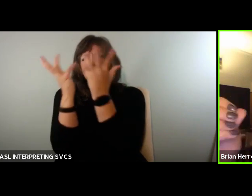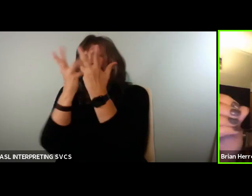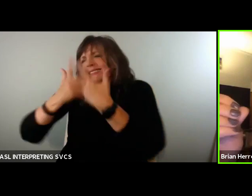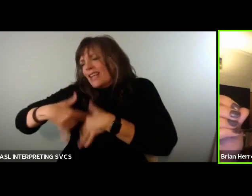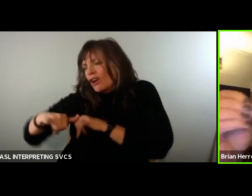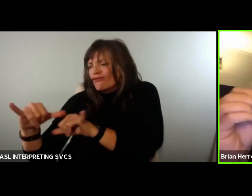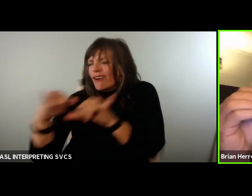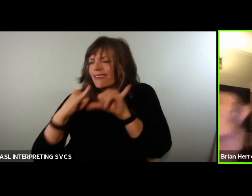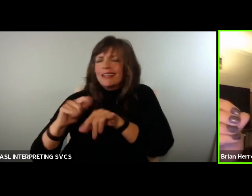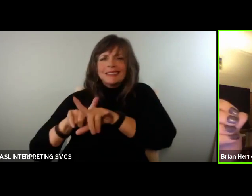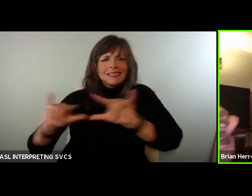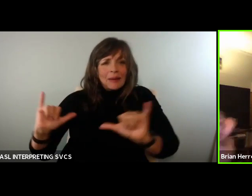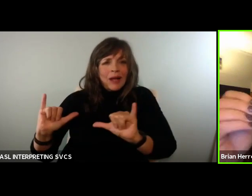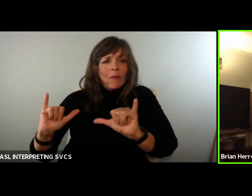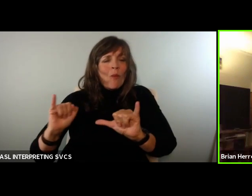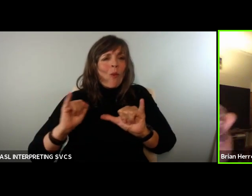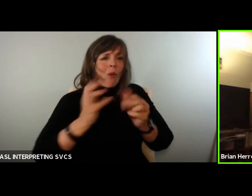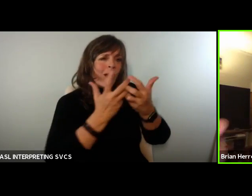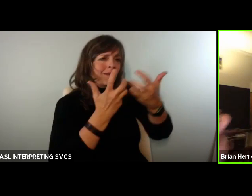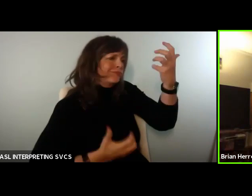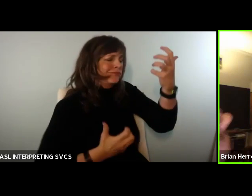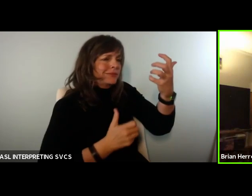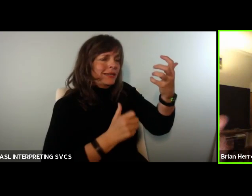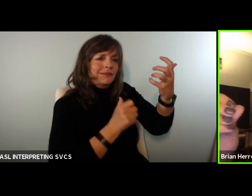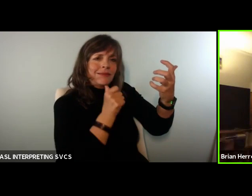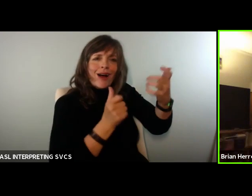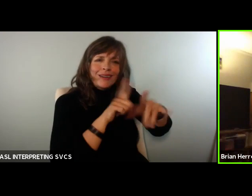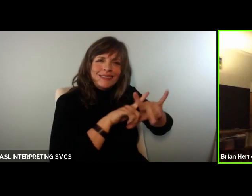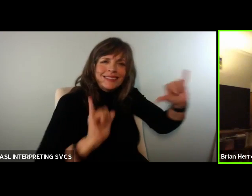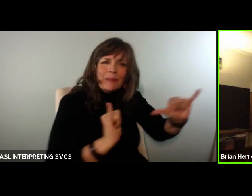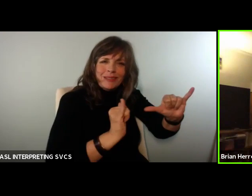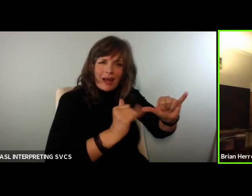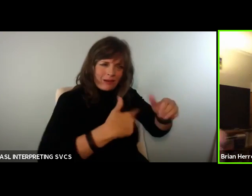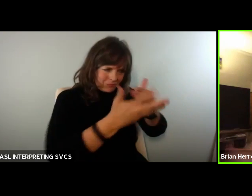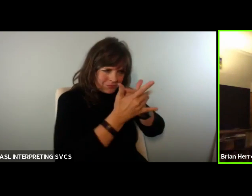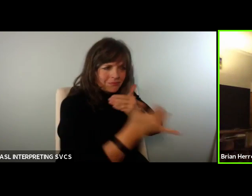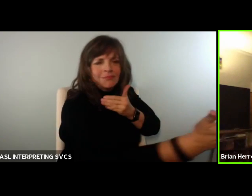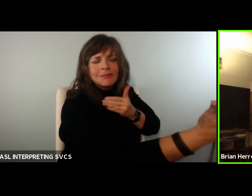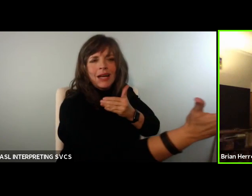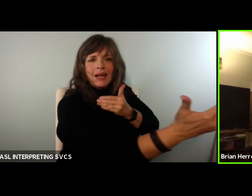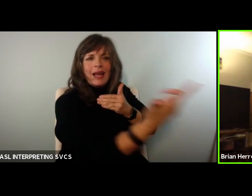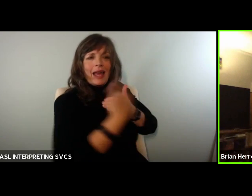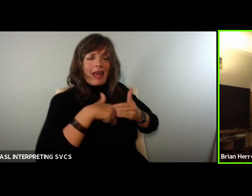if we are to sustain ourselves and our communities through this yet indefinite shutdown.